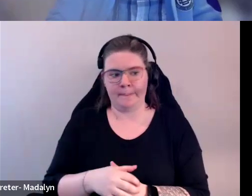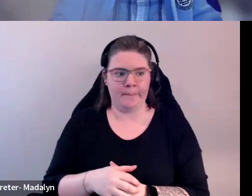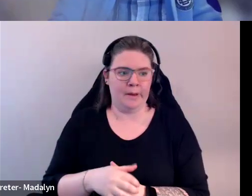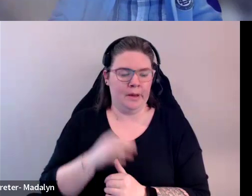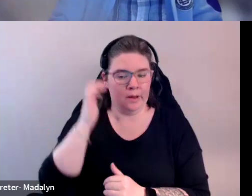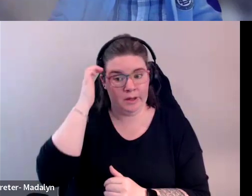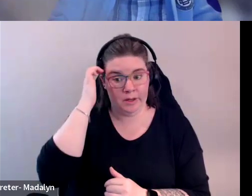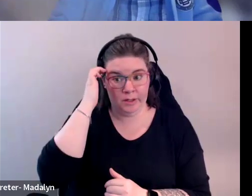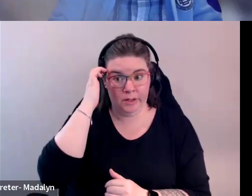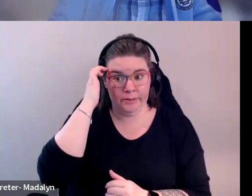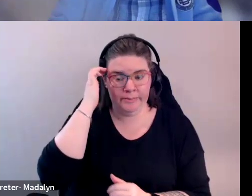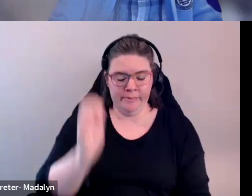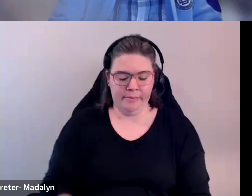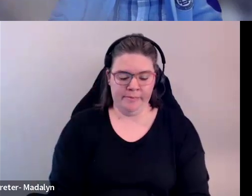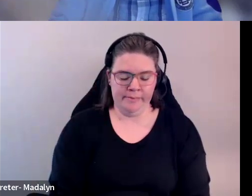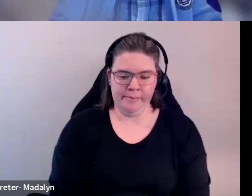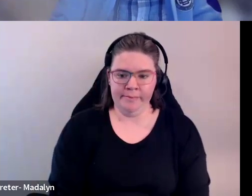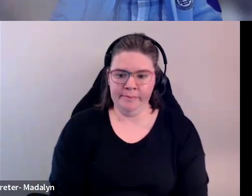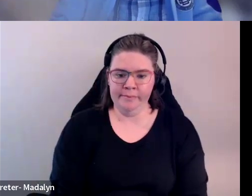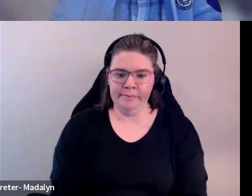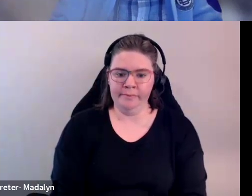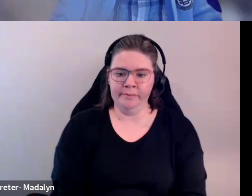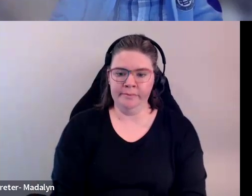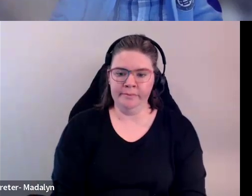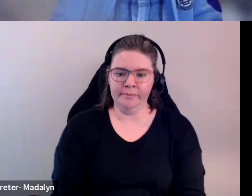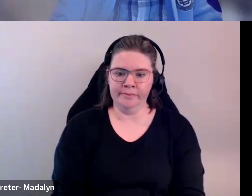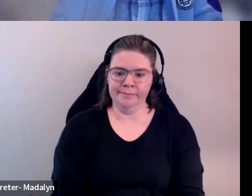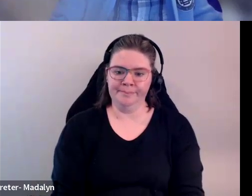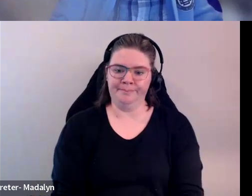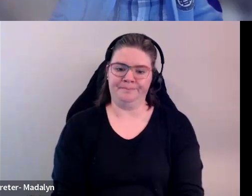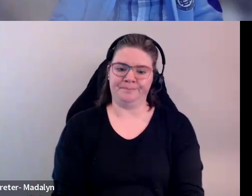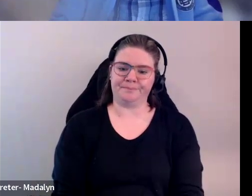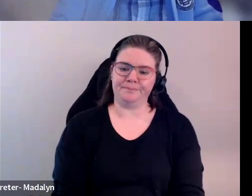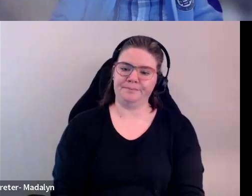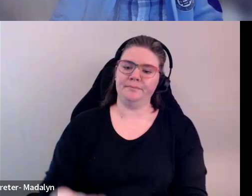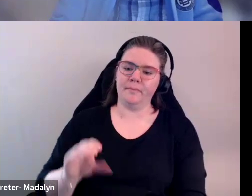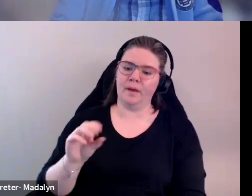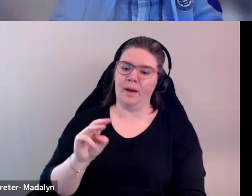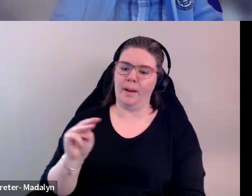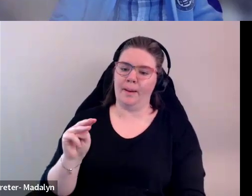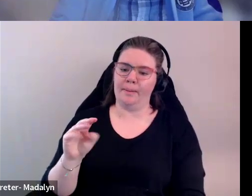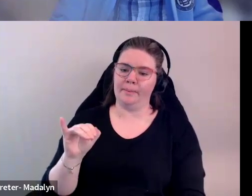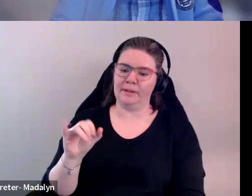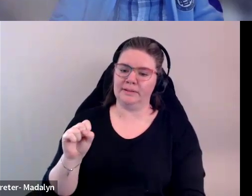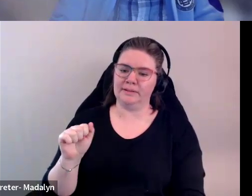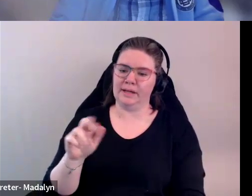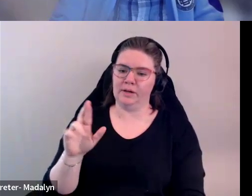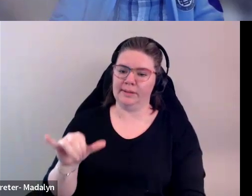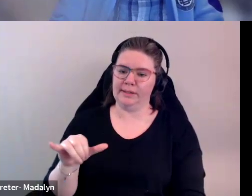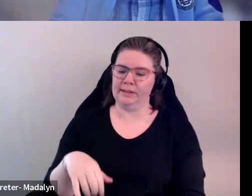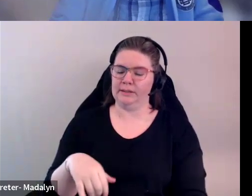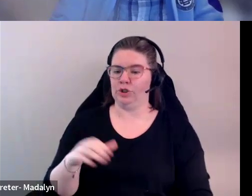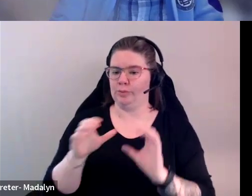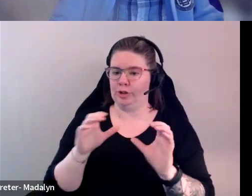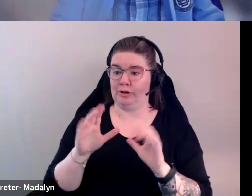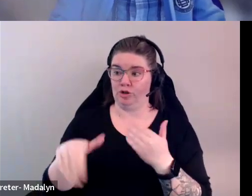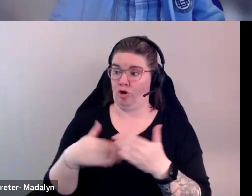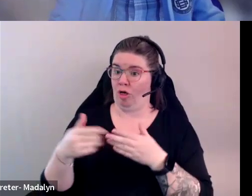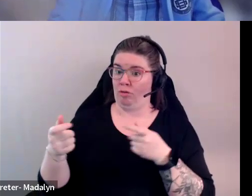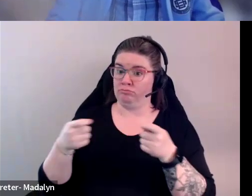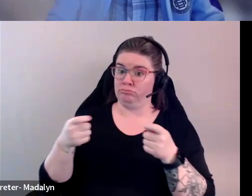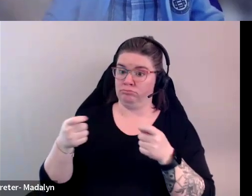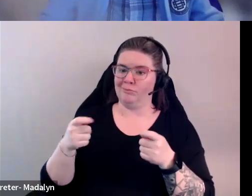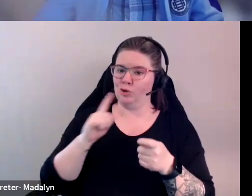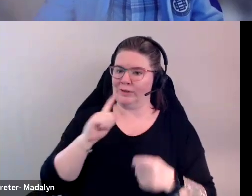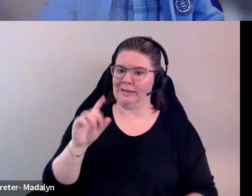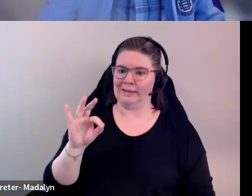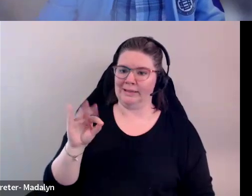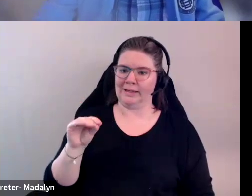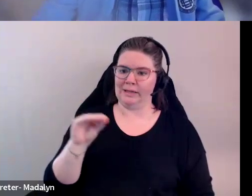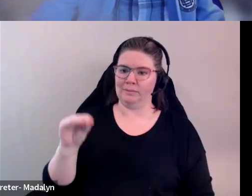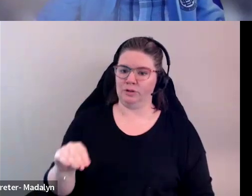Tom Olin: food services, the commissary, and communications there are run by not was 90% of prisons are run. You know, those things are run by private equity.